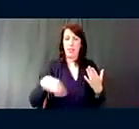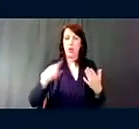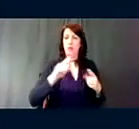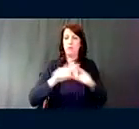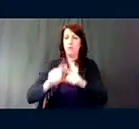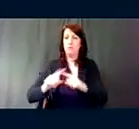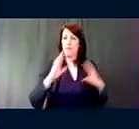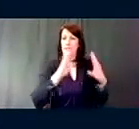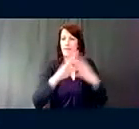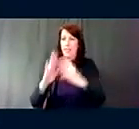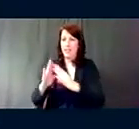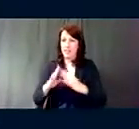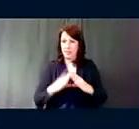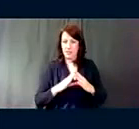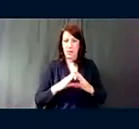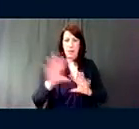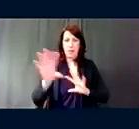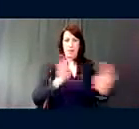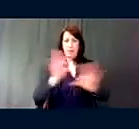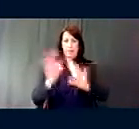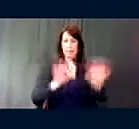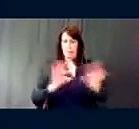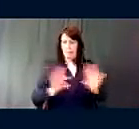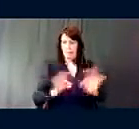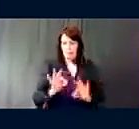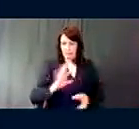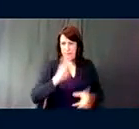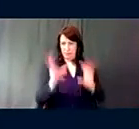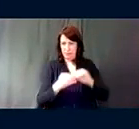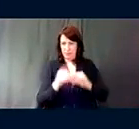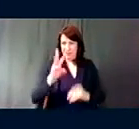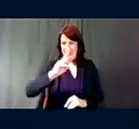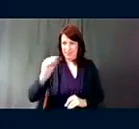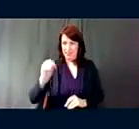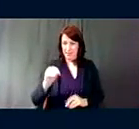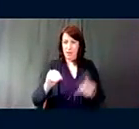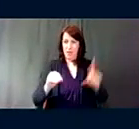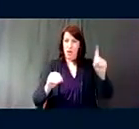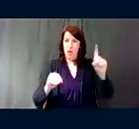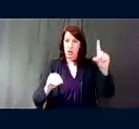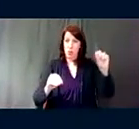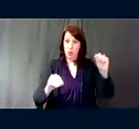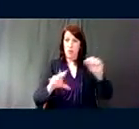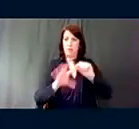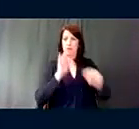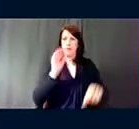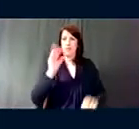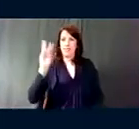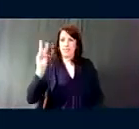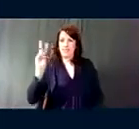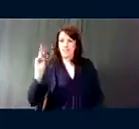SERVICES IN SOME VILLAGES, AND WE PICKED SIX RANDOMLY SELECTED